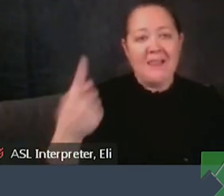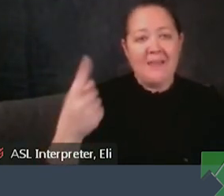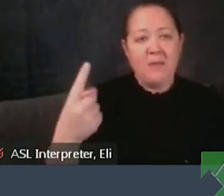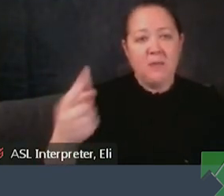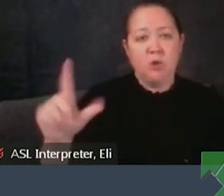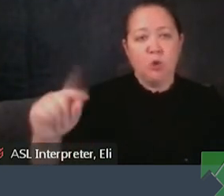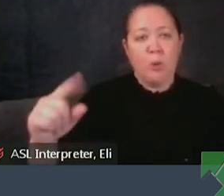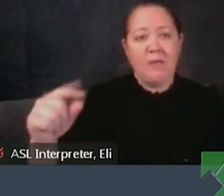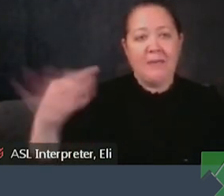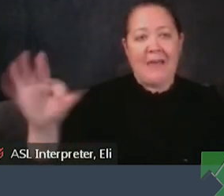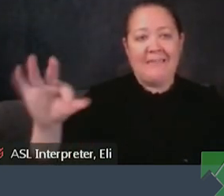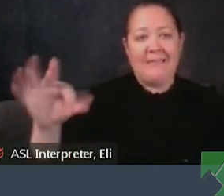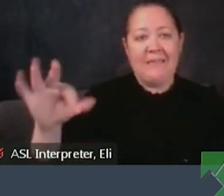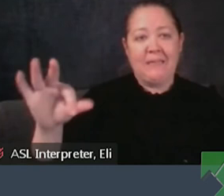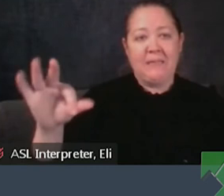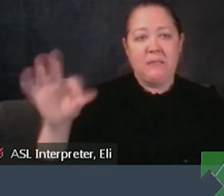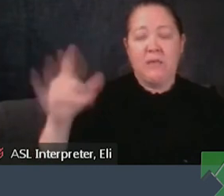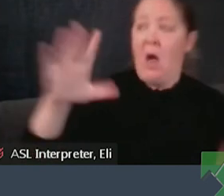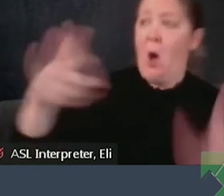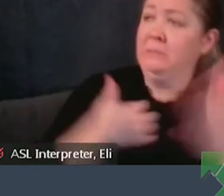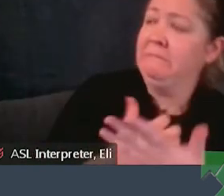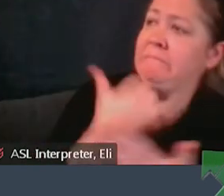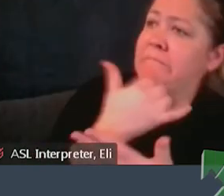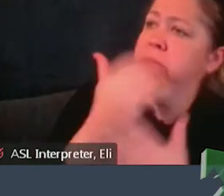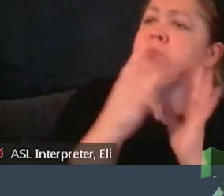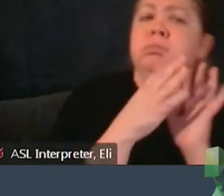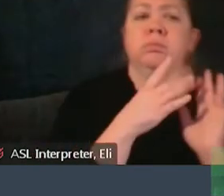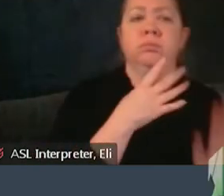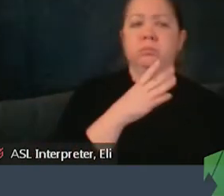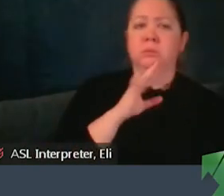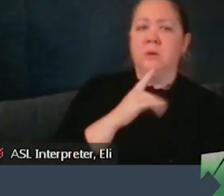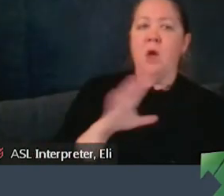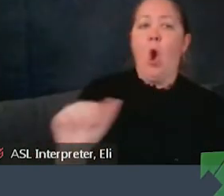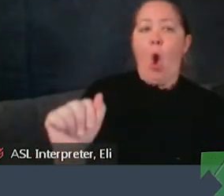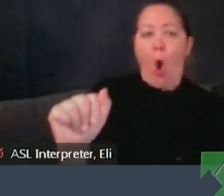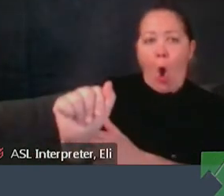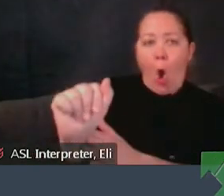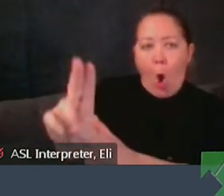I misspoke. Forgive me please. And then I start again, his email was August 11, 2019 August. Okay.